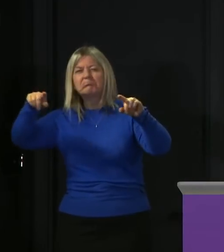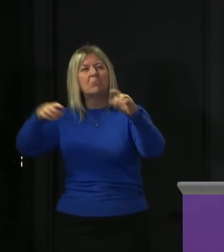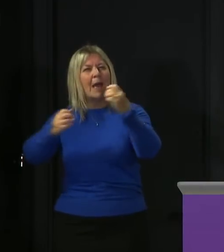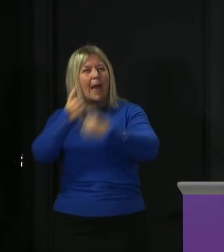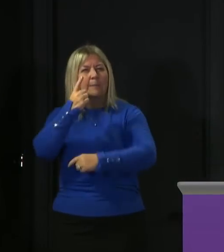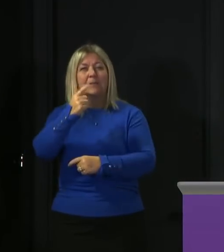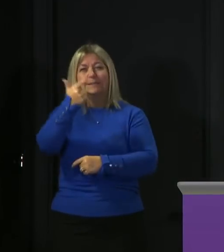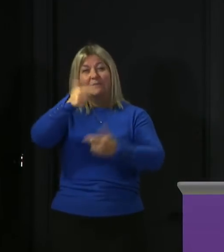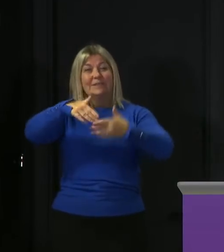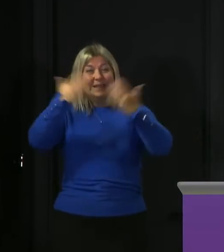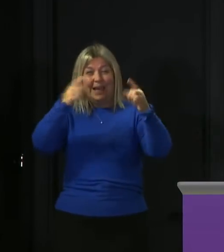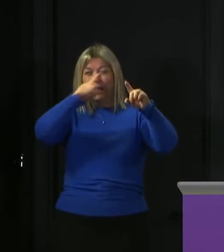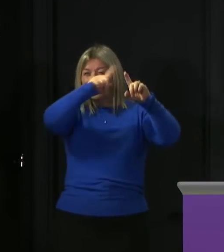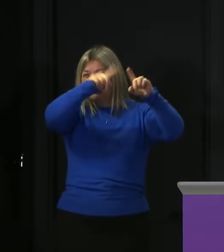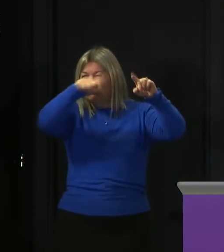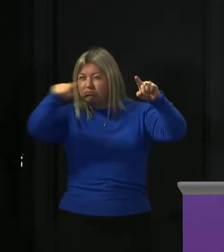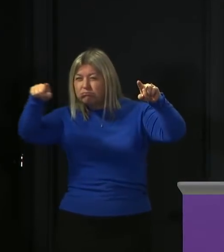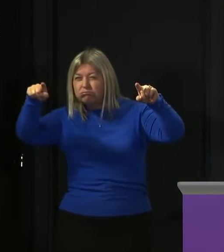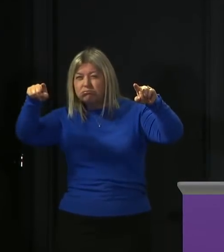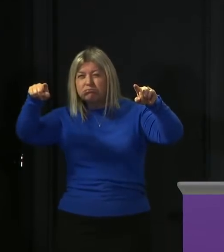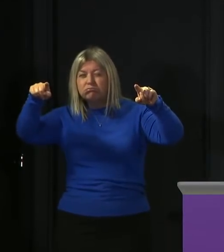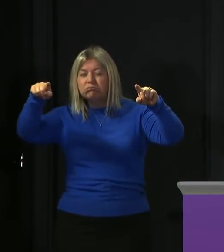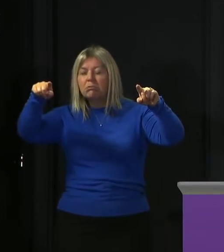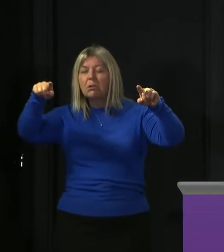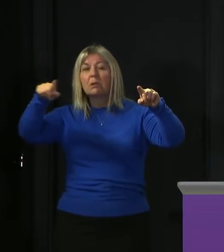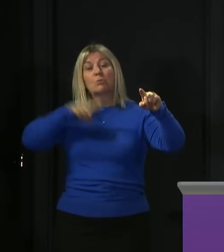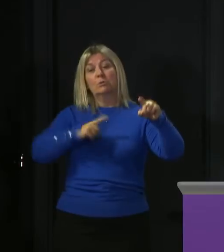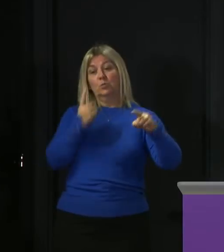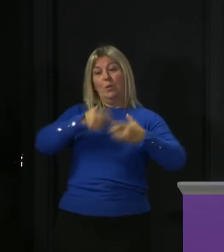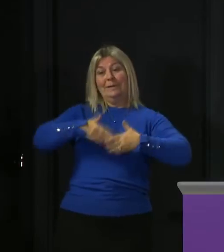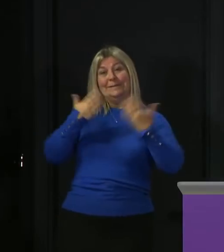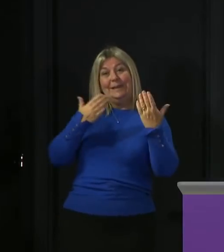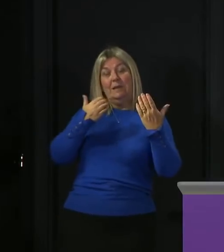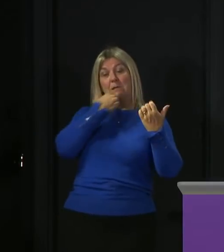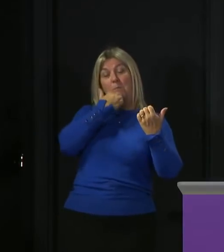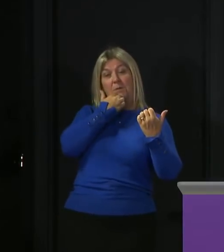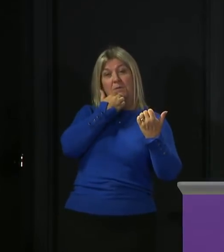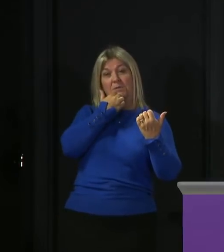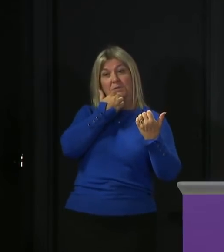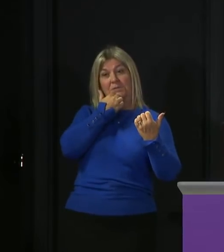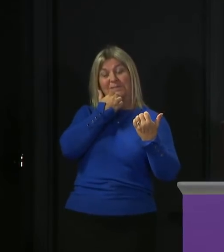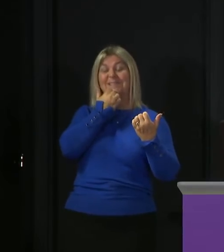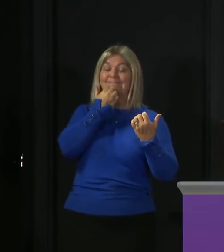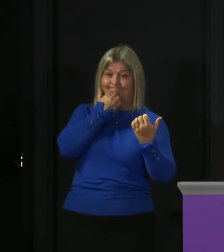seeing, because single-day figures and we have had some of this this week, will be influenced by if